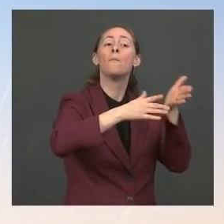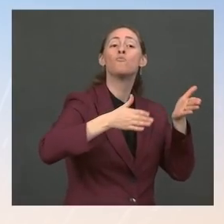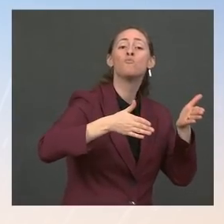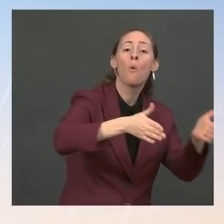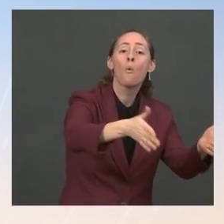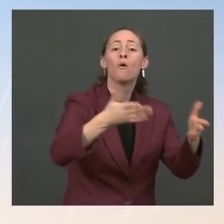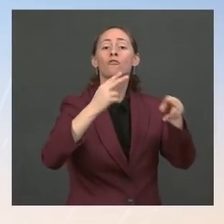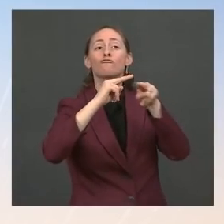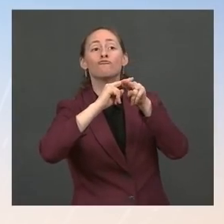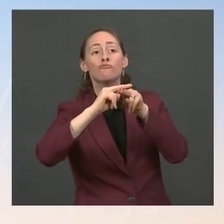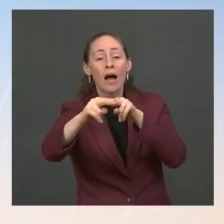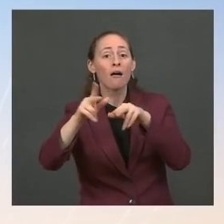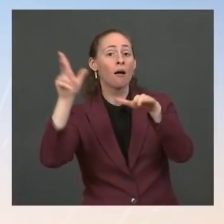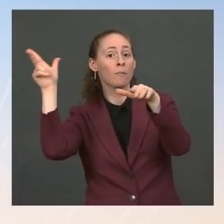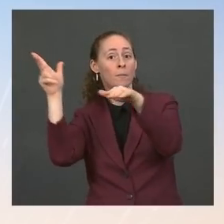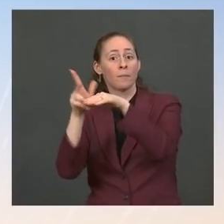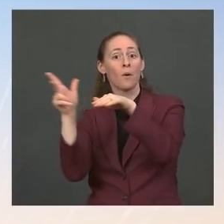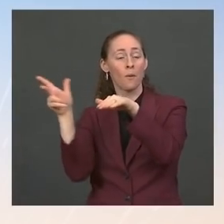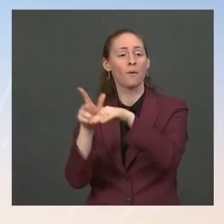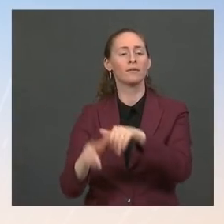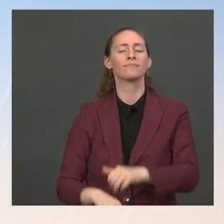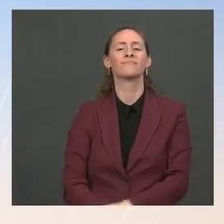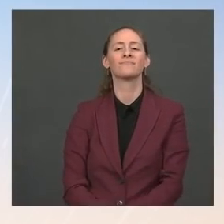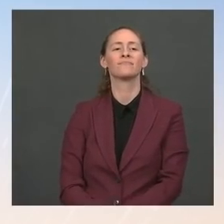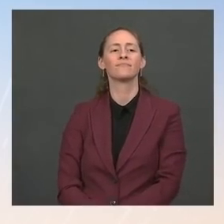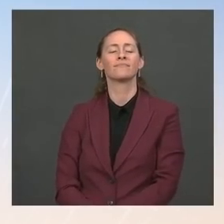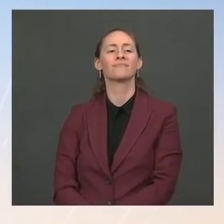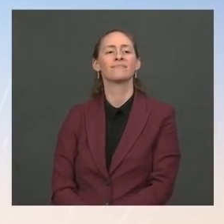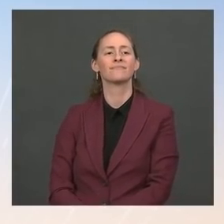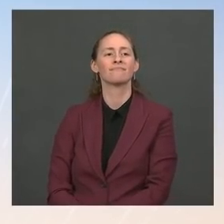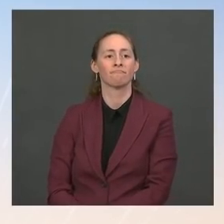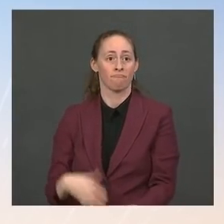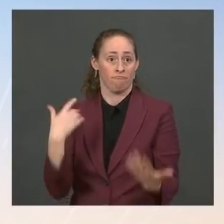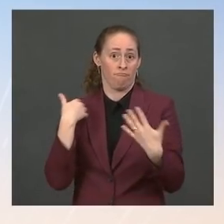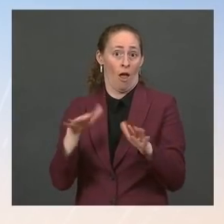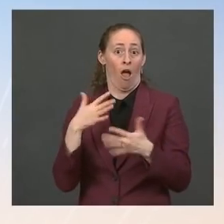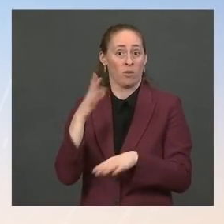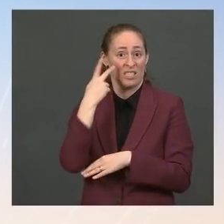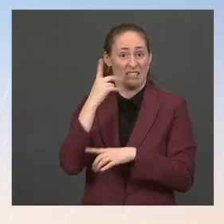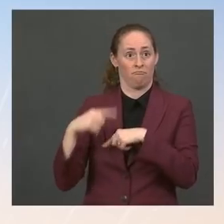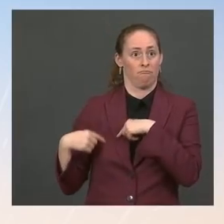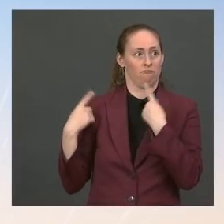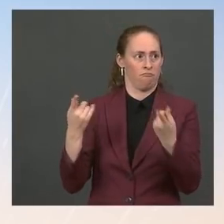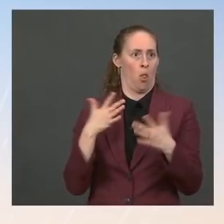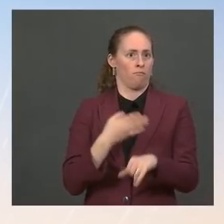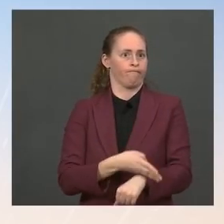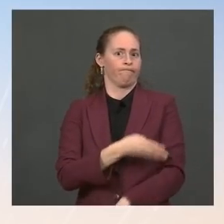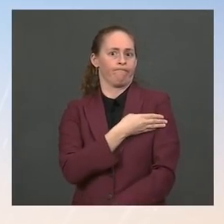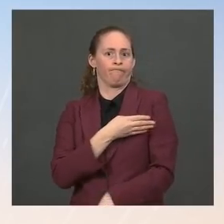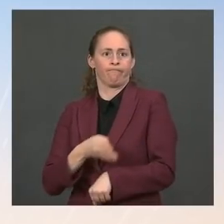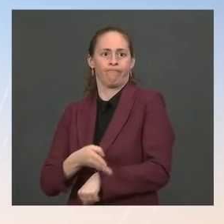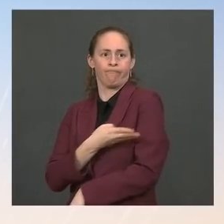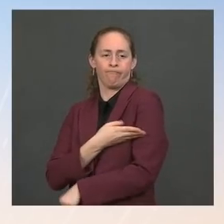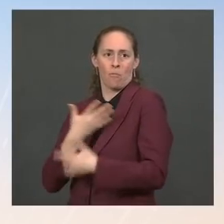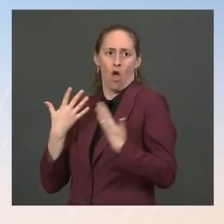where they are quite crowded because the increase in demand and in goods that are moving has increased by about 20 percent.